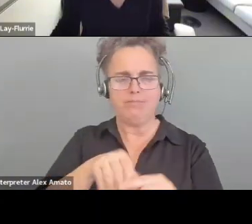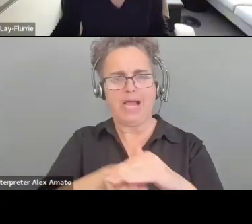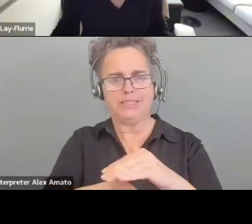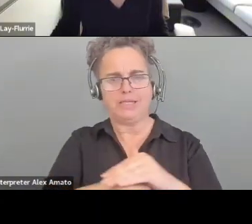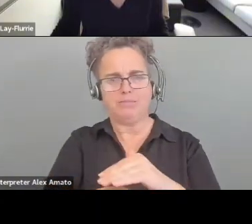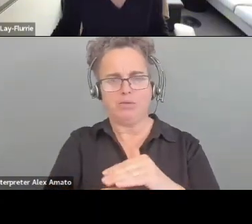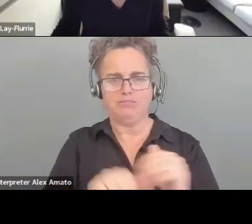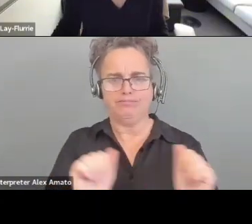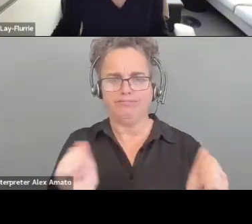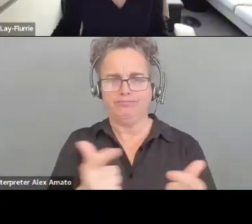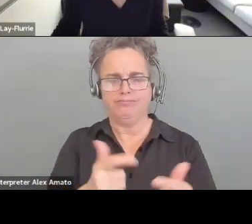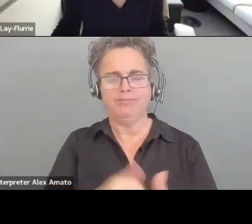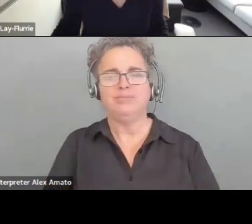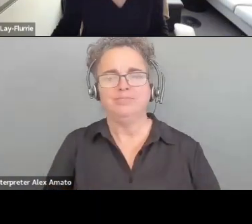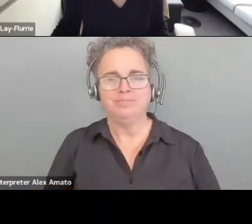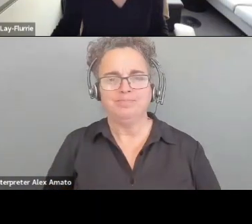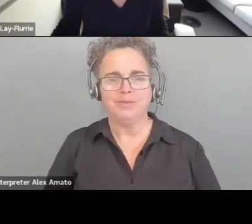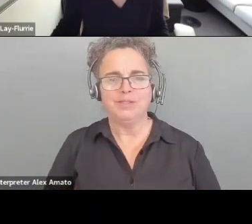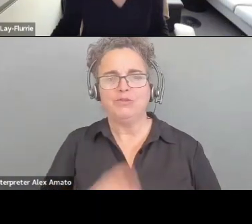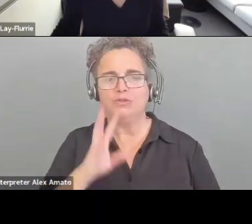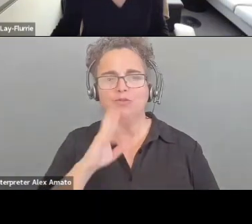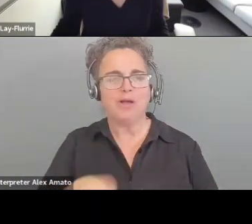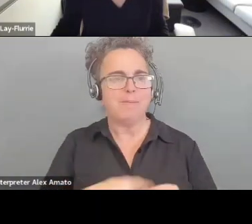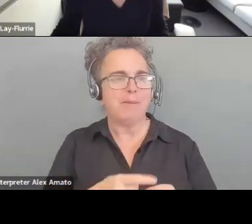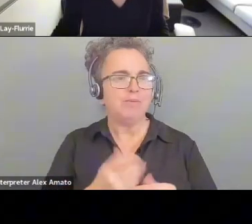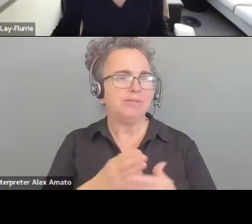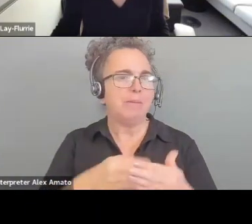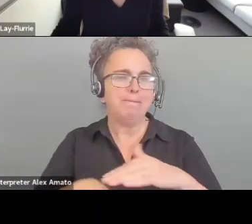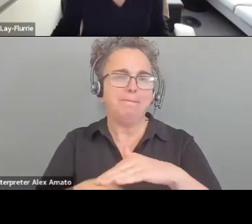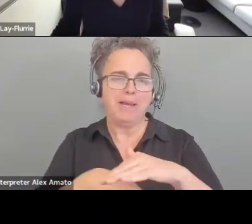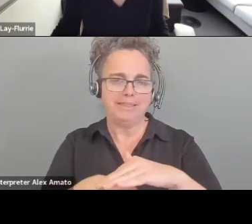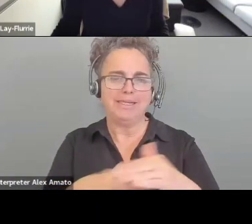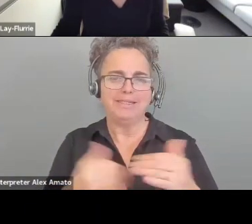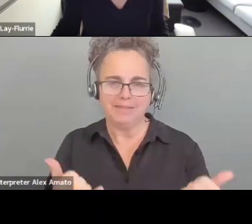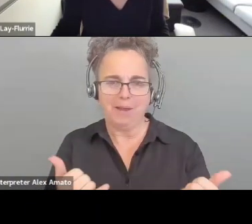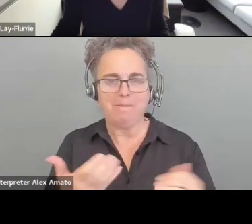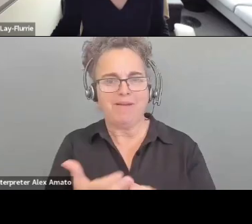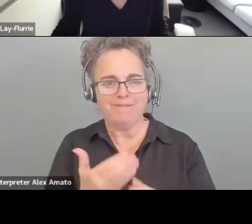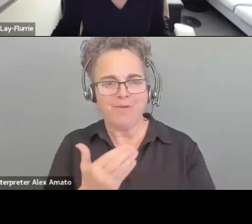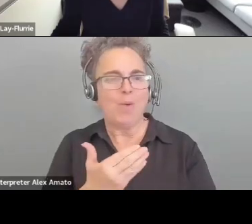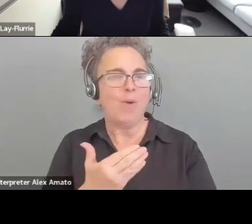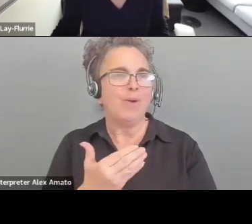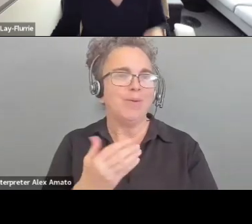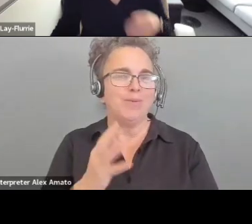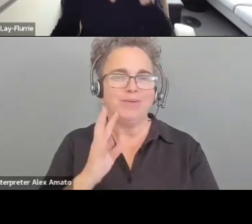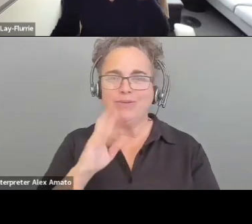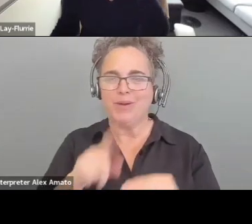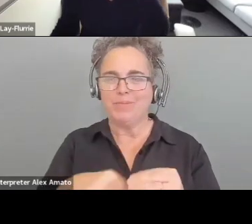So let's bubble into some basics a little bit before we go into the latest technology.